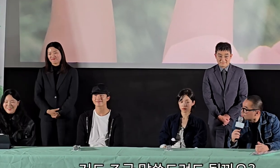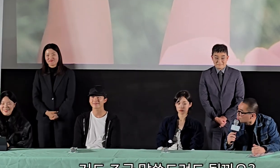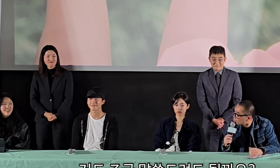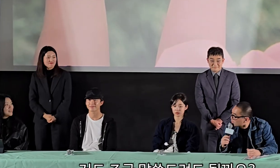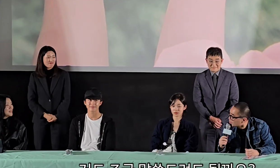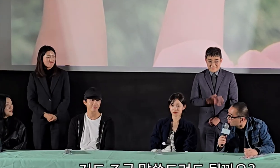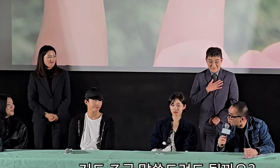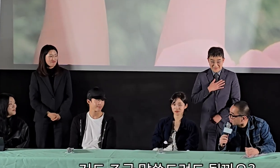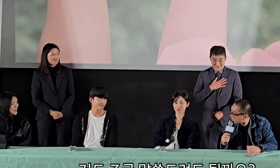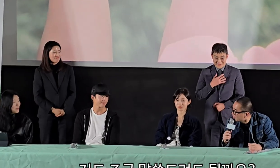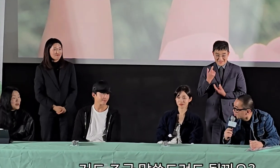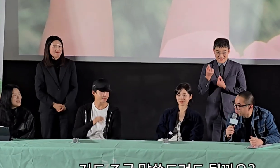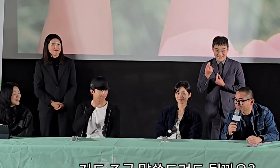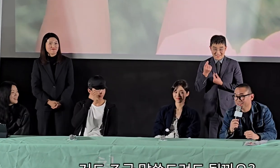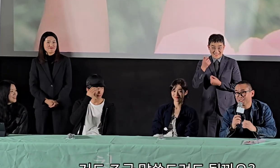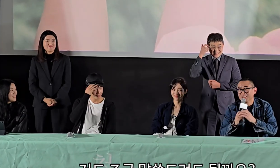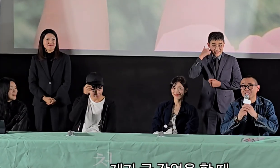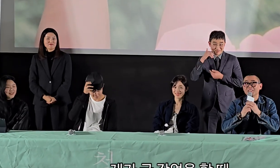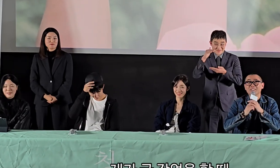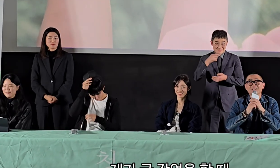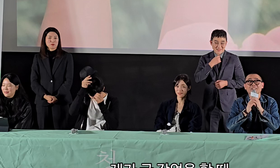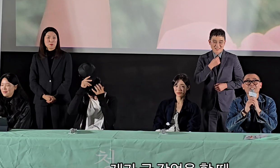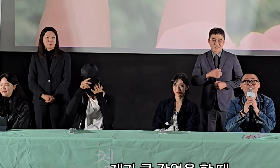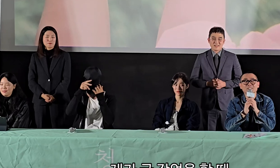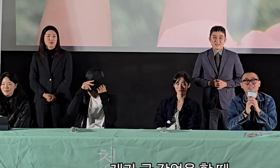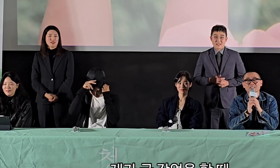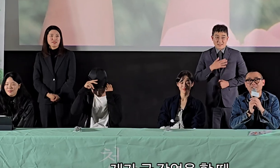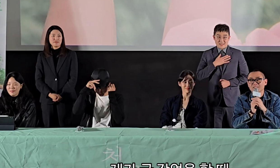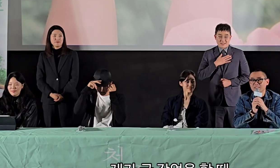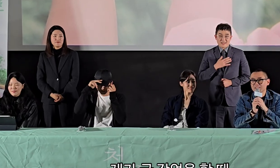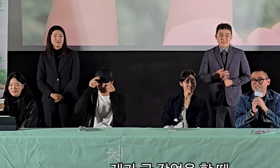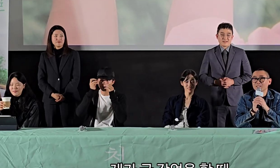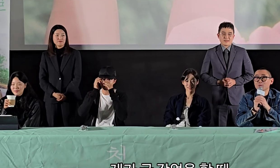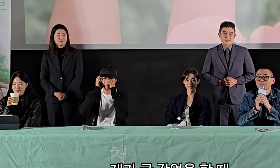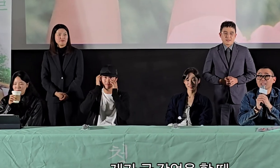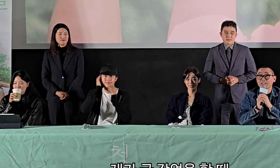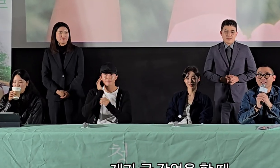Can I tell you a little bit about it? When I was writing,